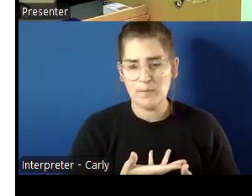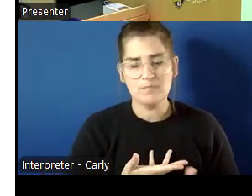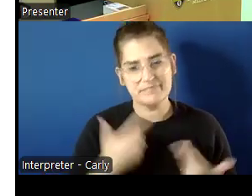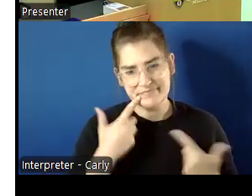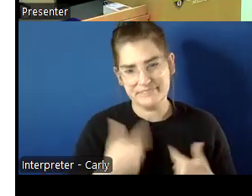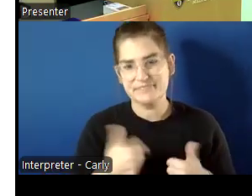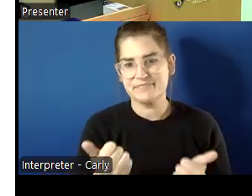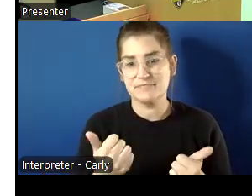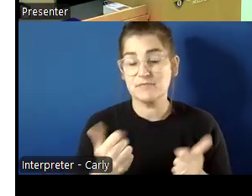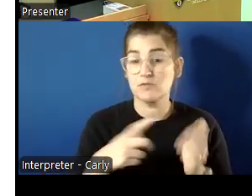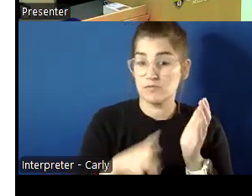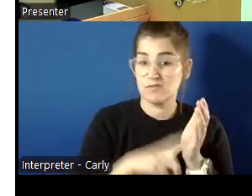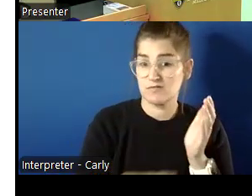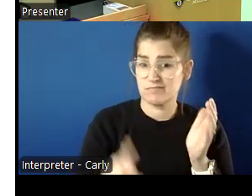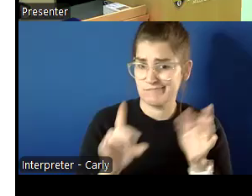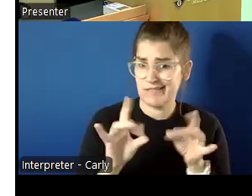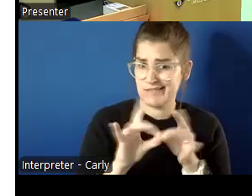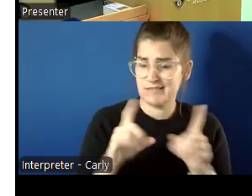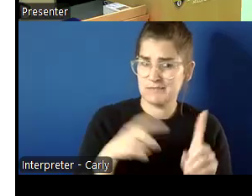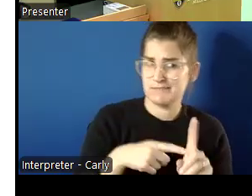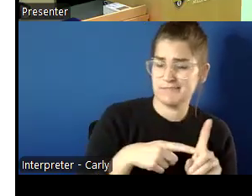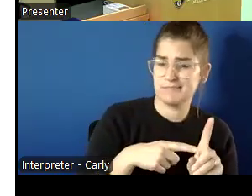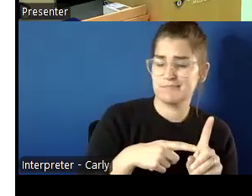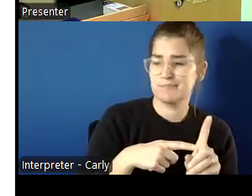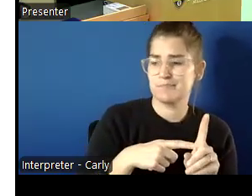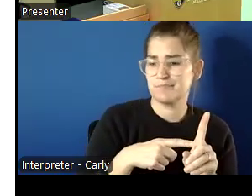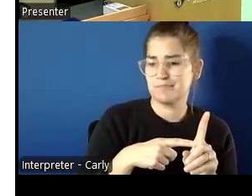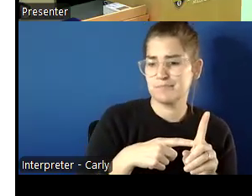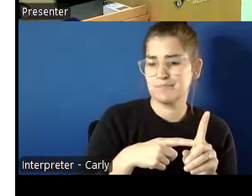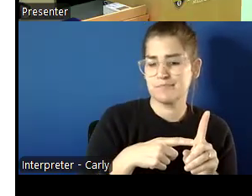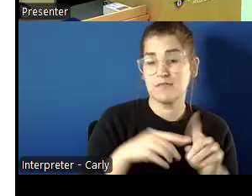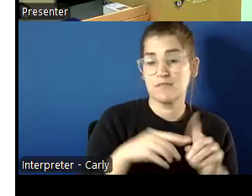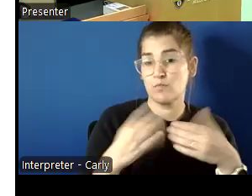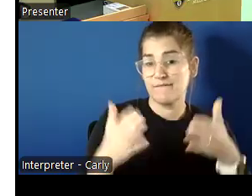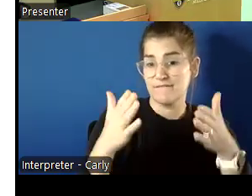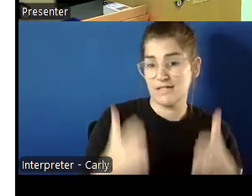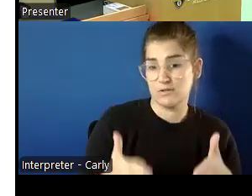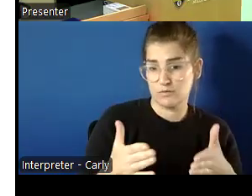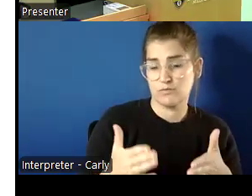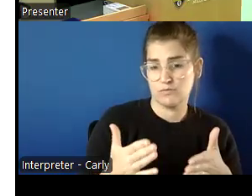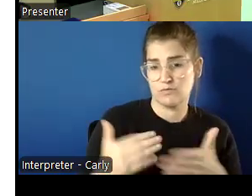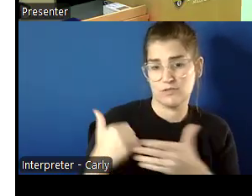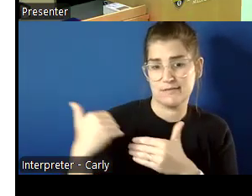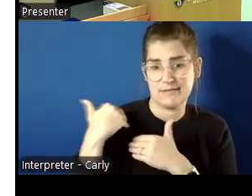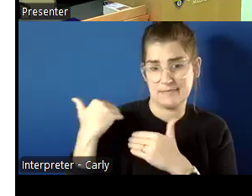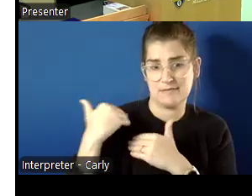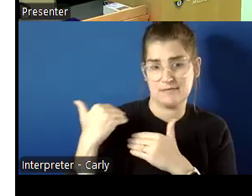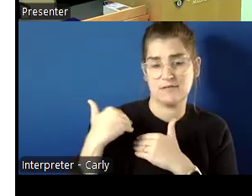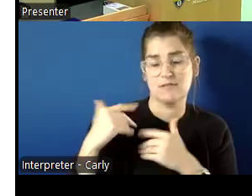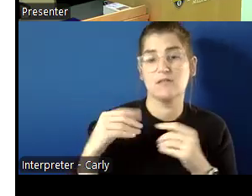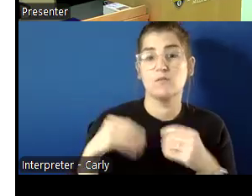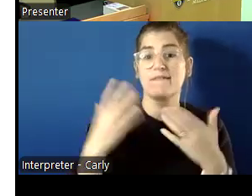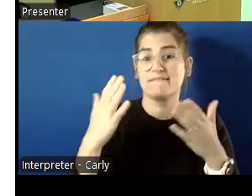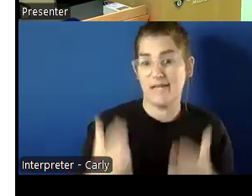The research says that uh the the provider's responsibility when a provider broaches this